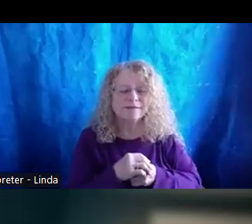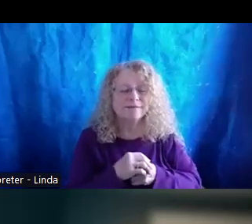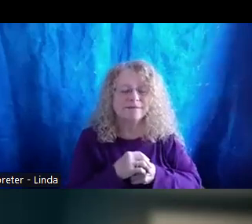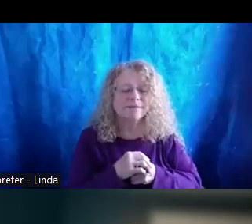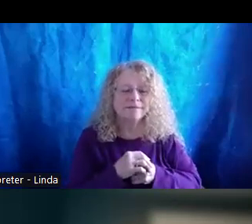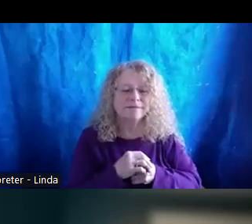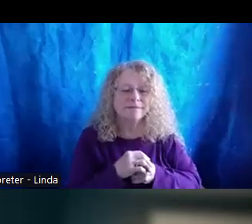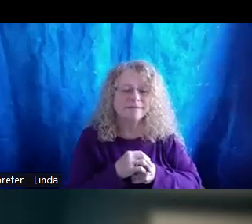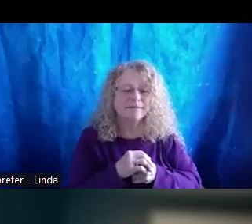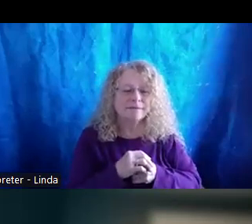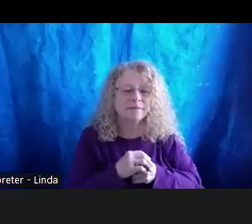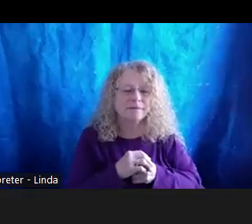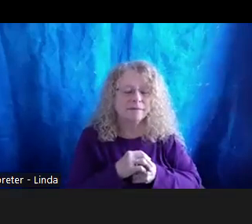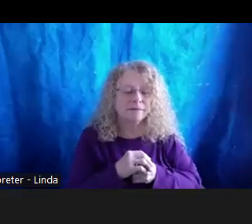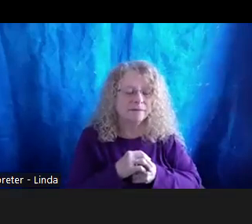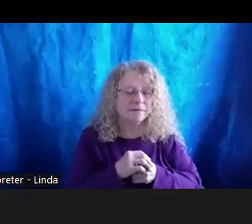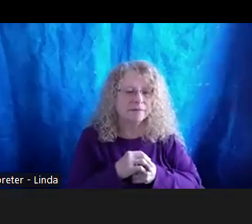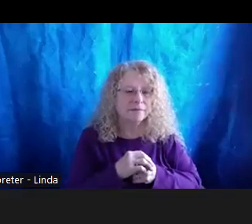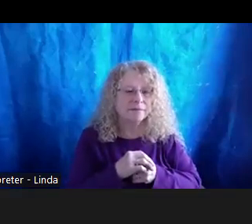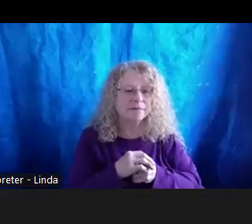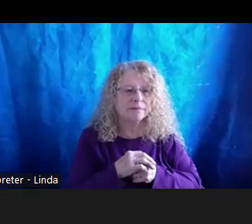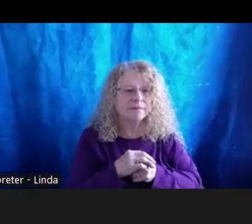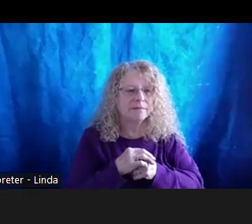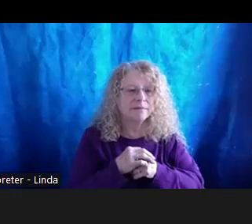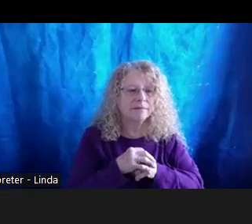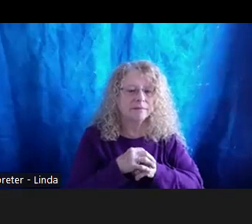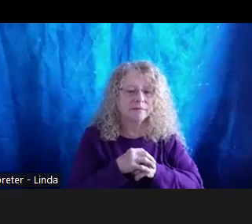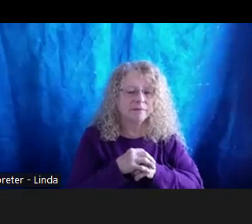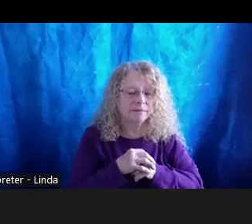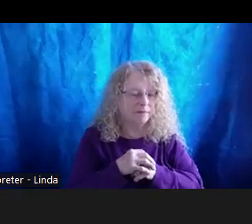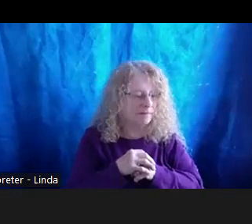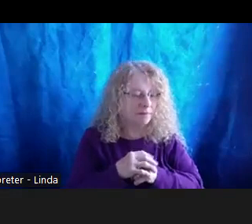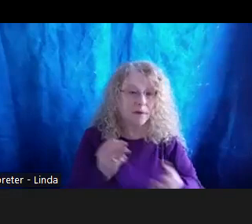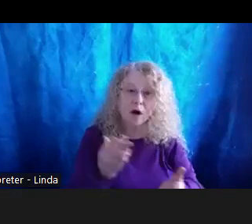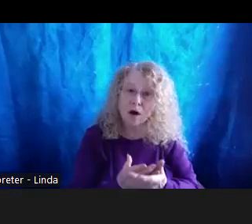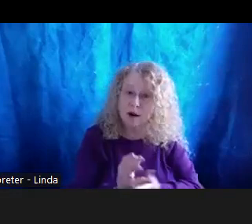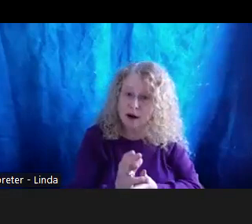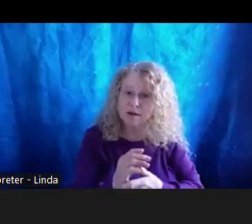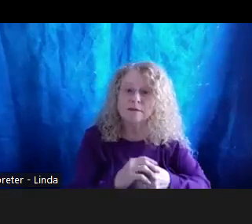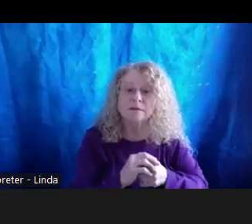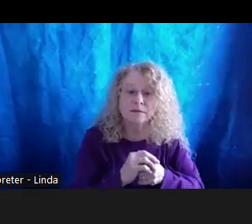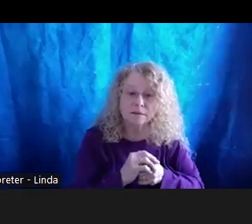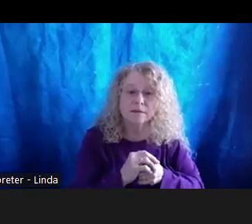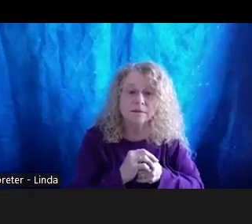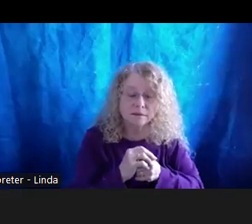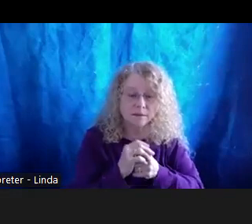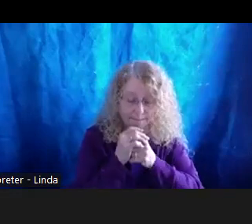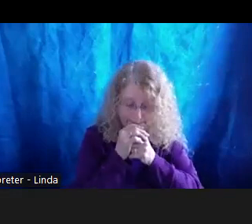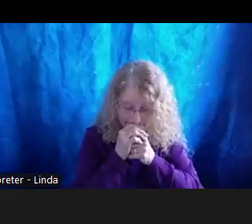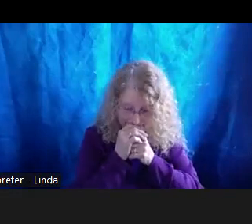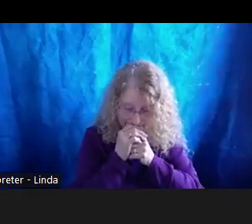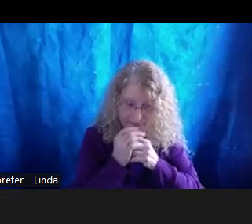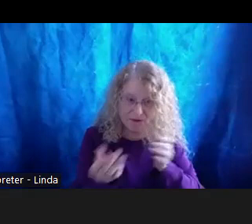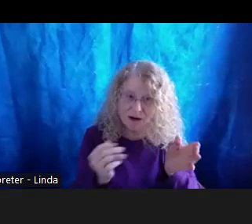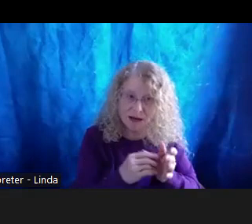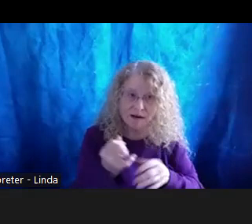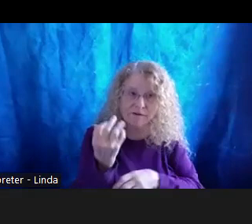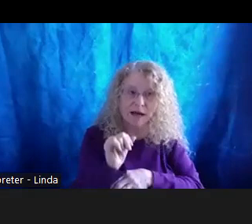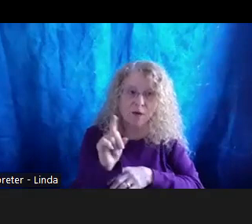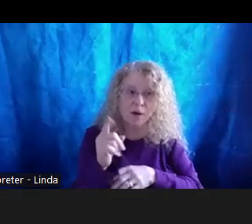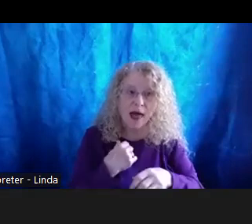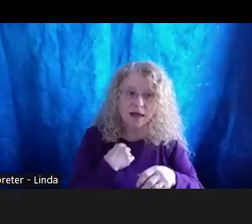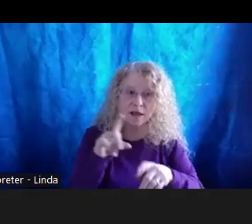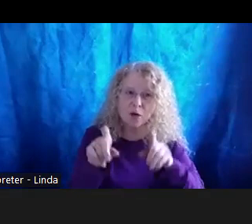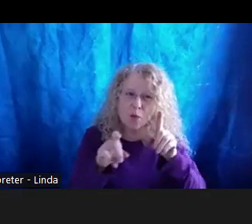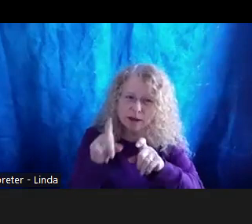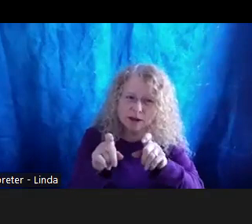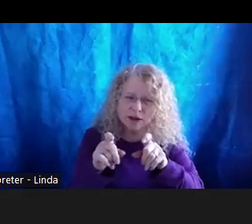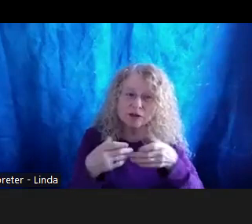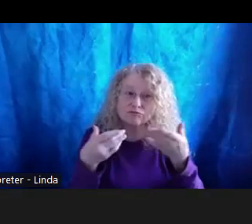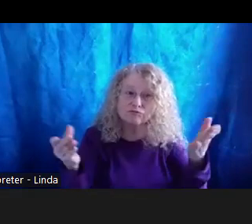ALL RIGHT. AGAIN, IF ANYONE HAS ANY QUESTIONS, DO FEEL FREE TO SPEAK UP. WE WANT THIS TO